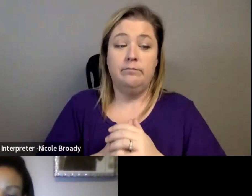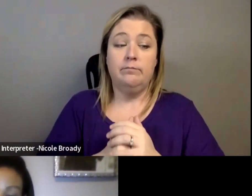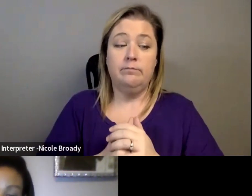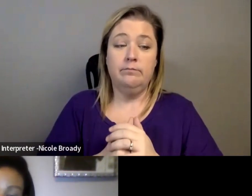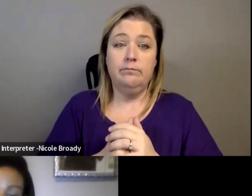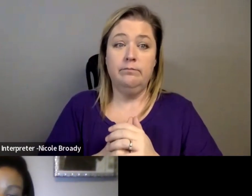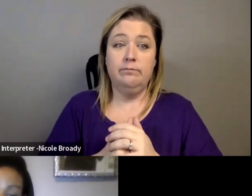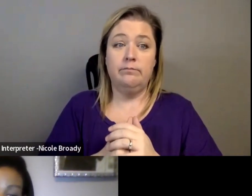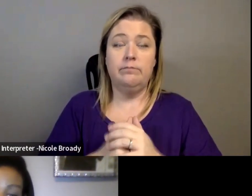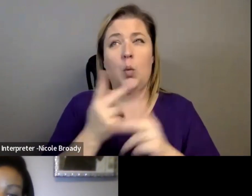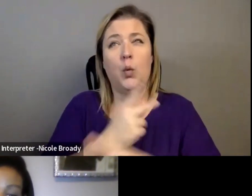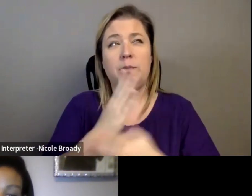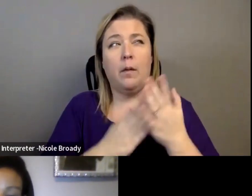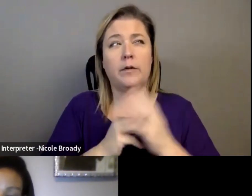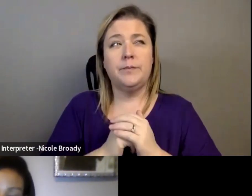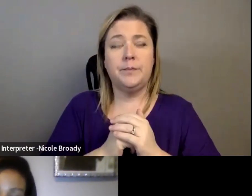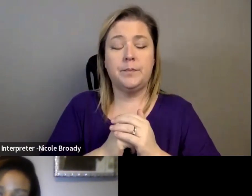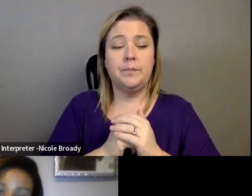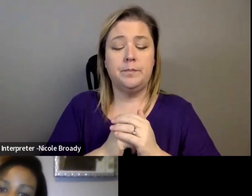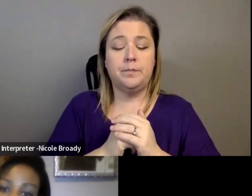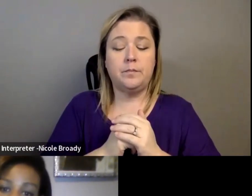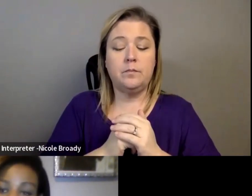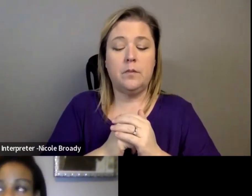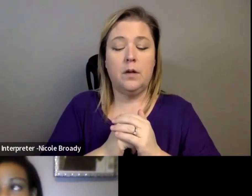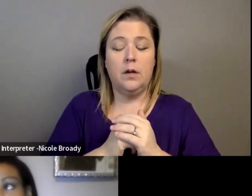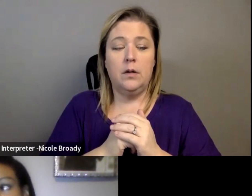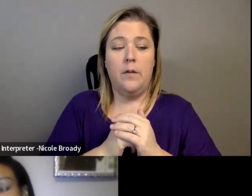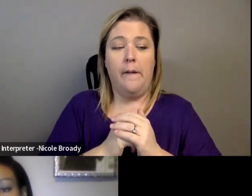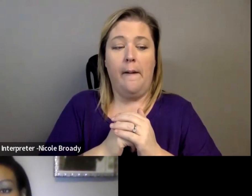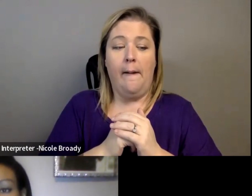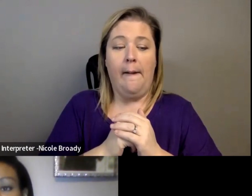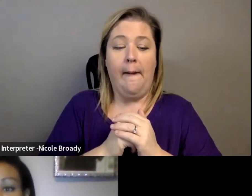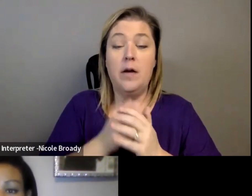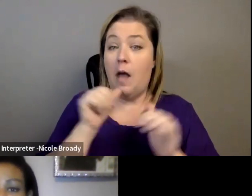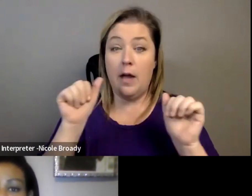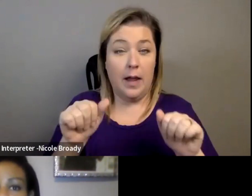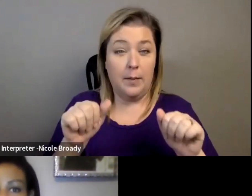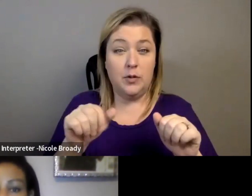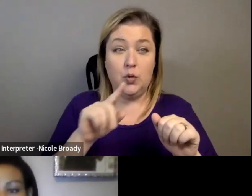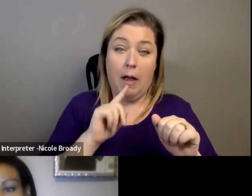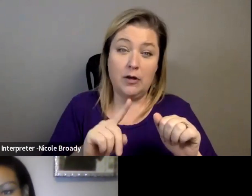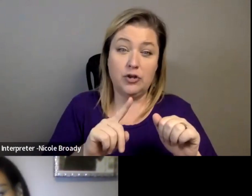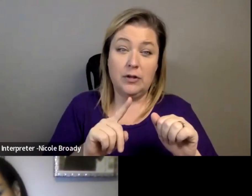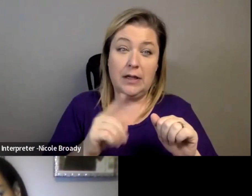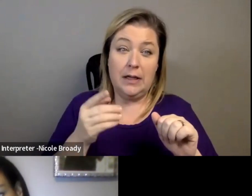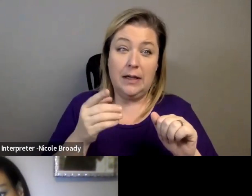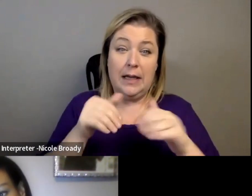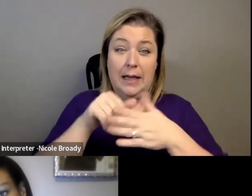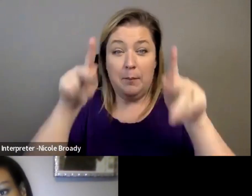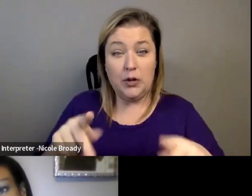the worst part, one of the pandemic change has been not being able to actually be present with the person, even